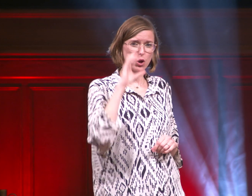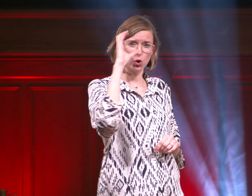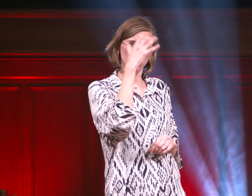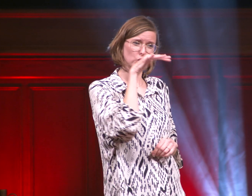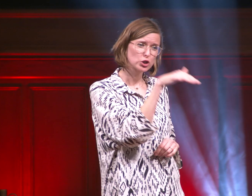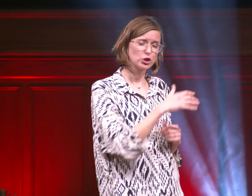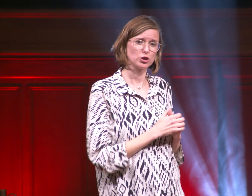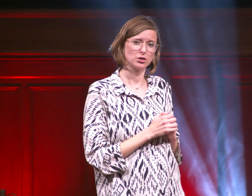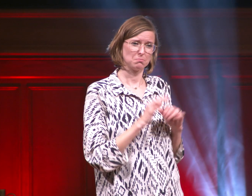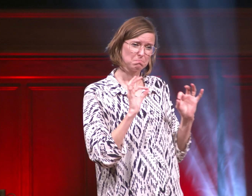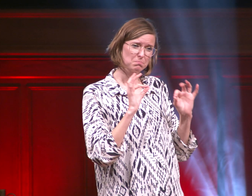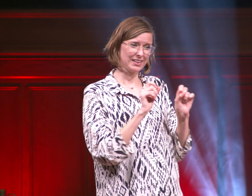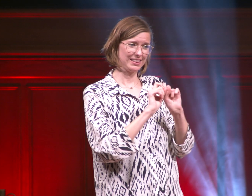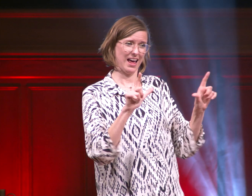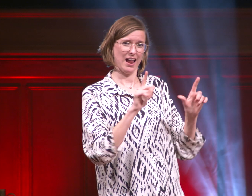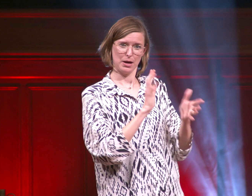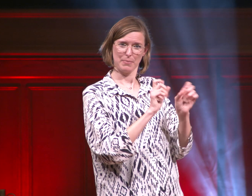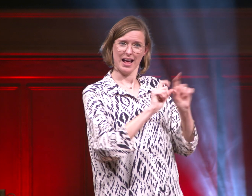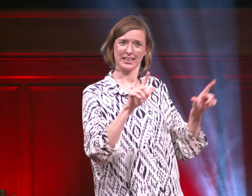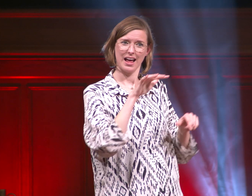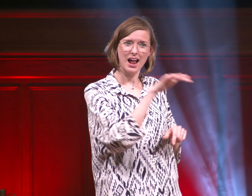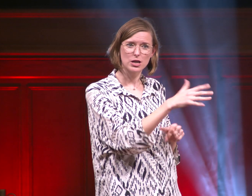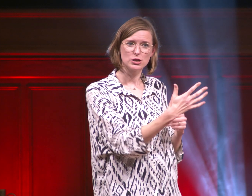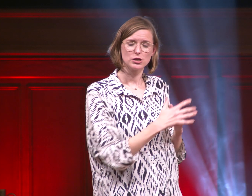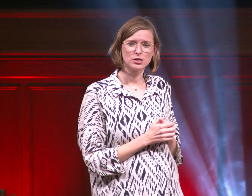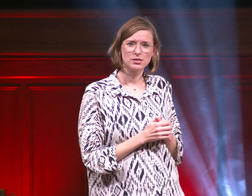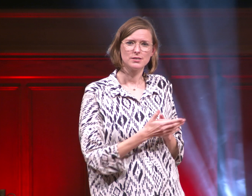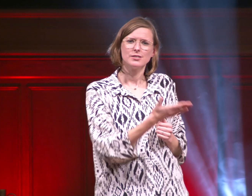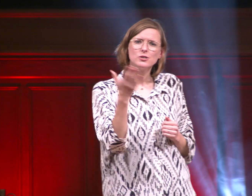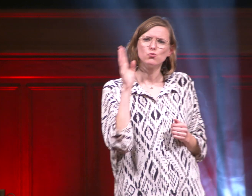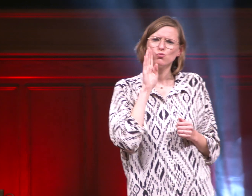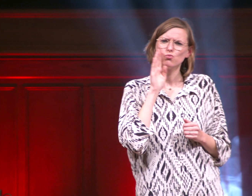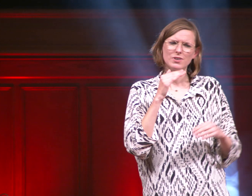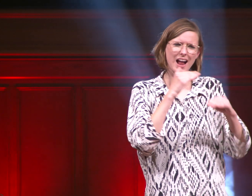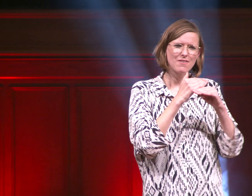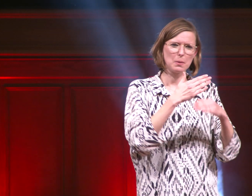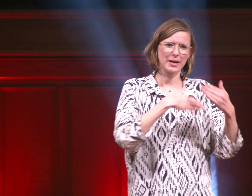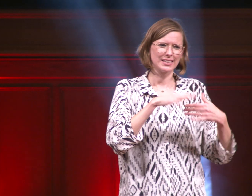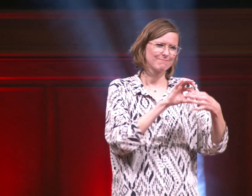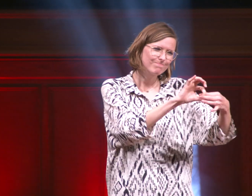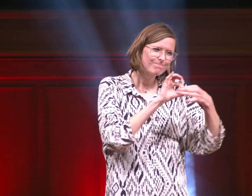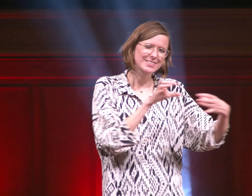because it's a very rich and beautiful culture, and we have a beautiful language.